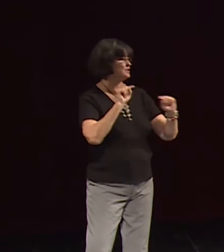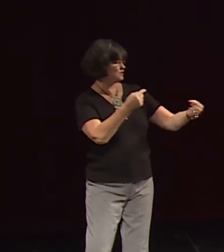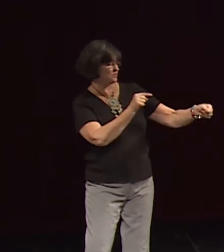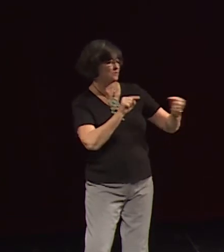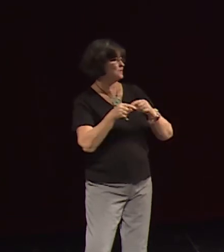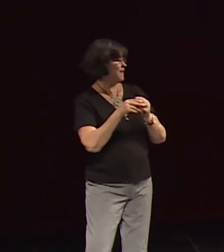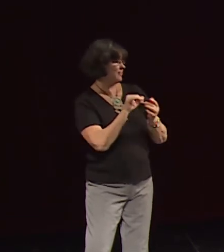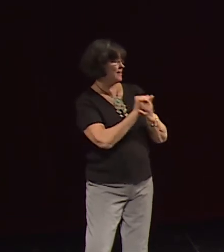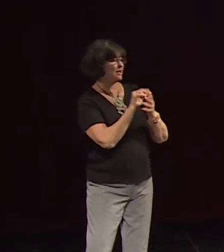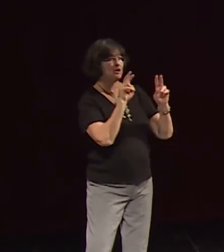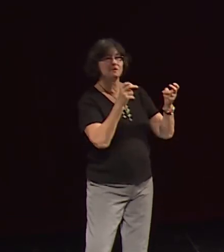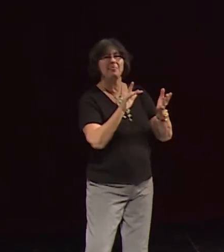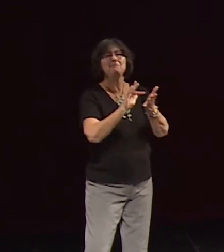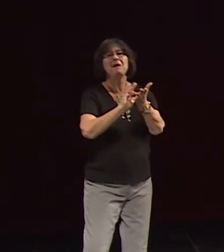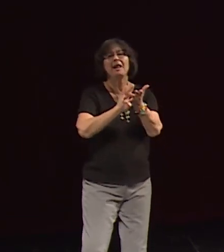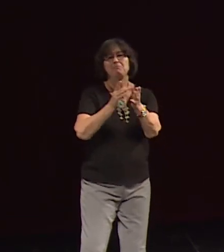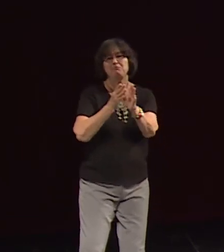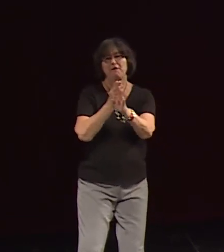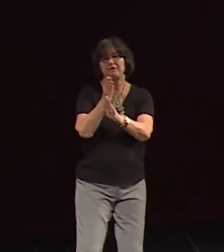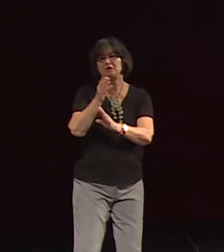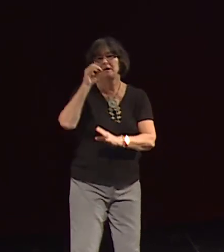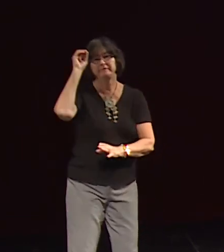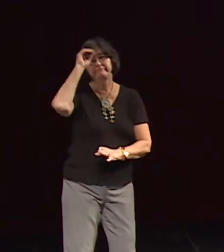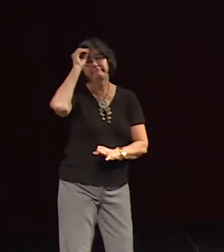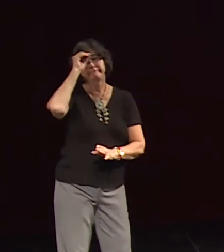for over a hundred years. We've relied so often